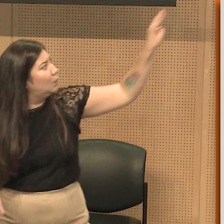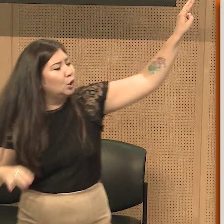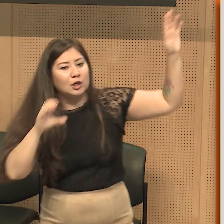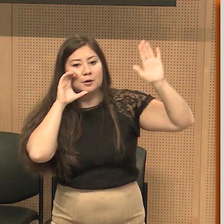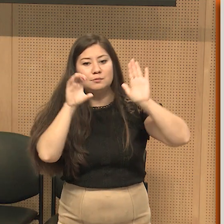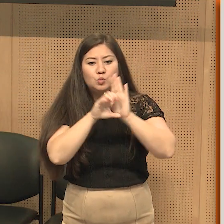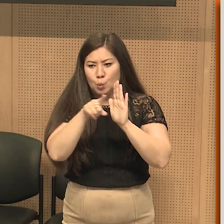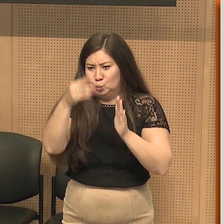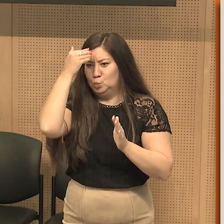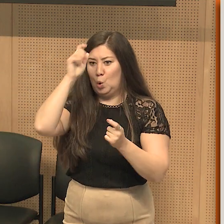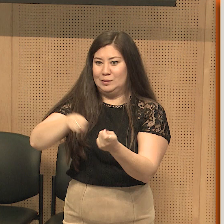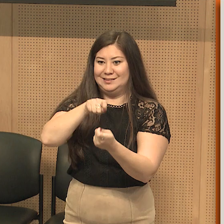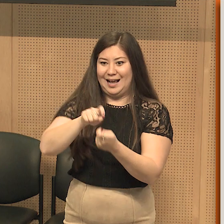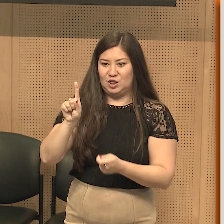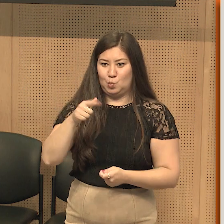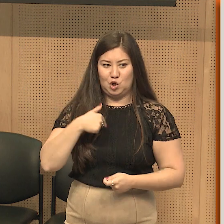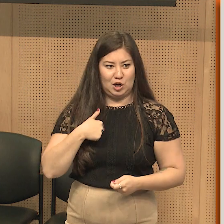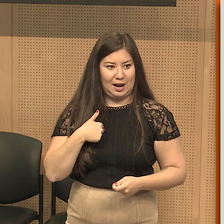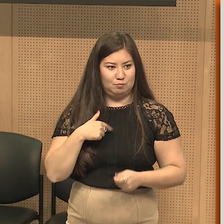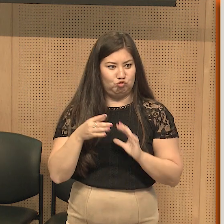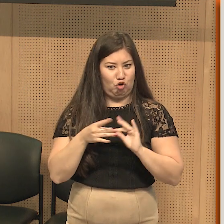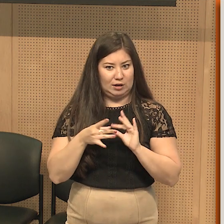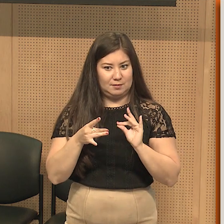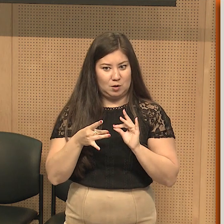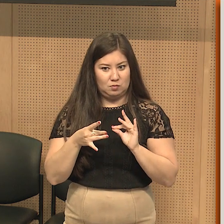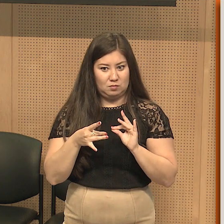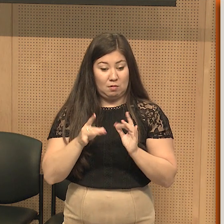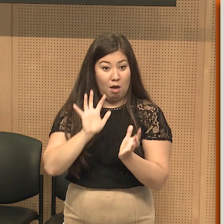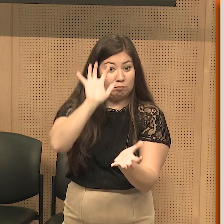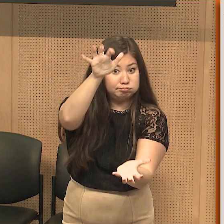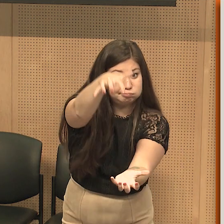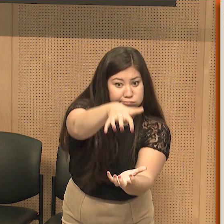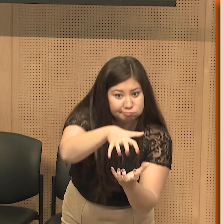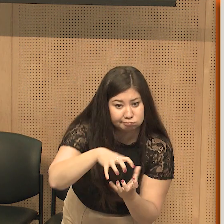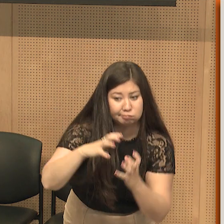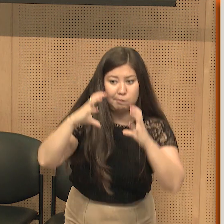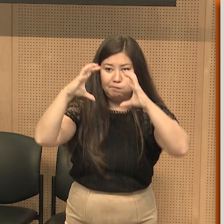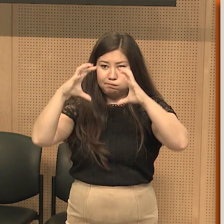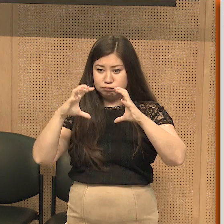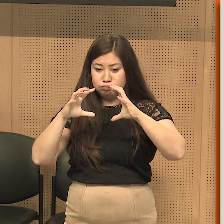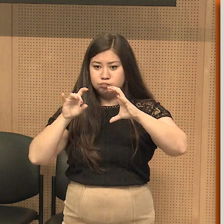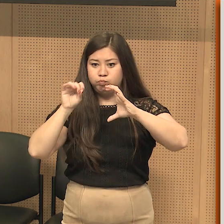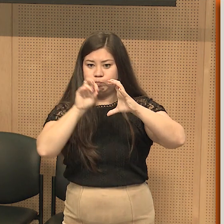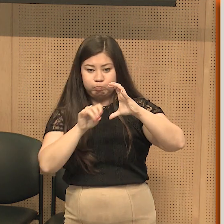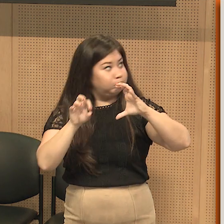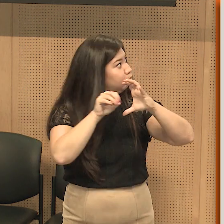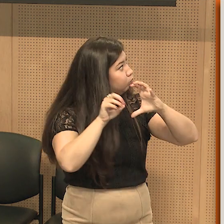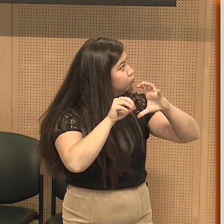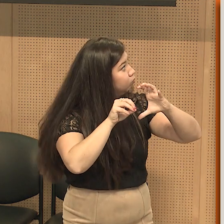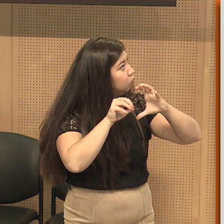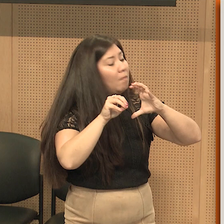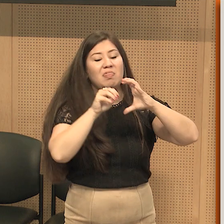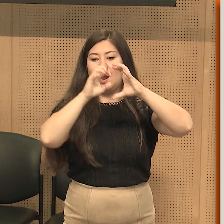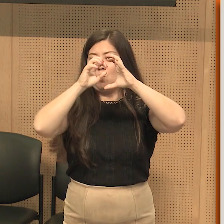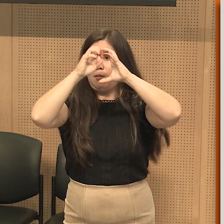the imagery of that picture to relate my signs to it and make it more visual. I can talk about what happens to the cell